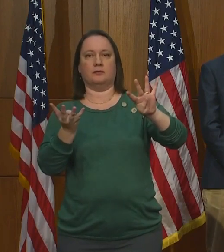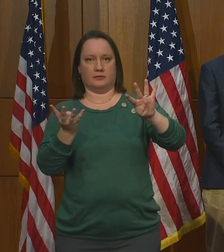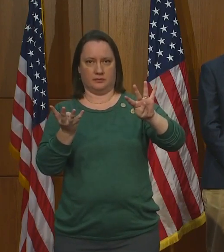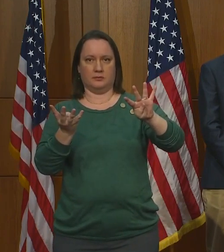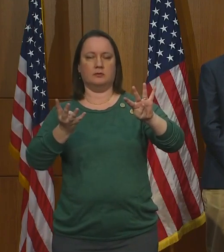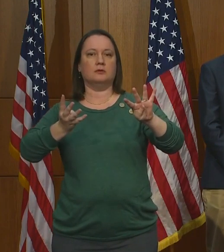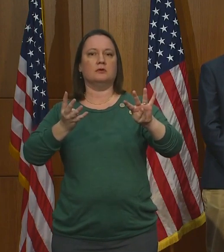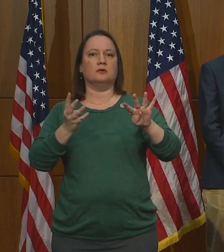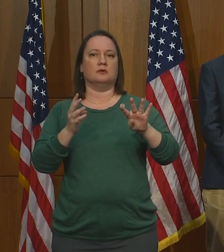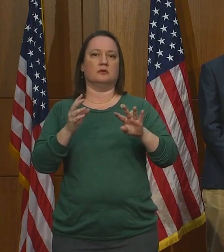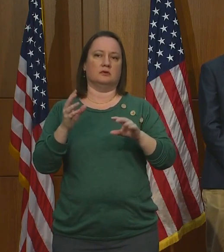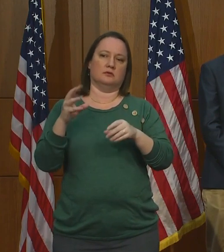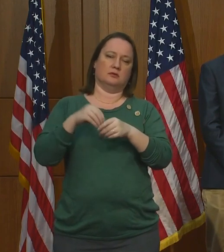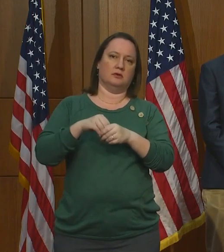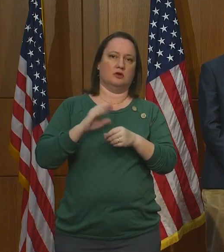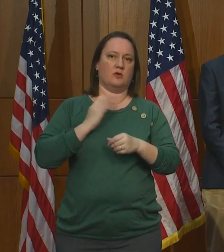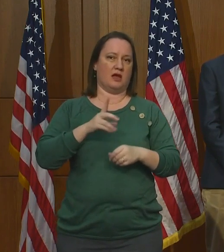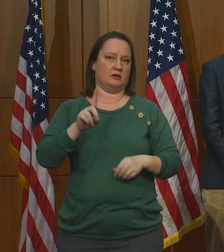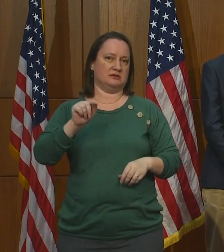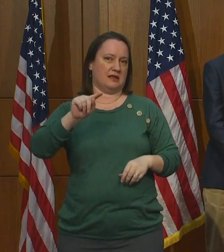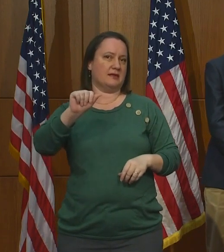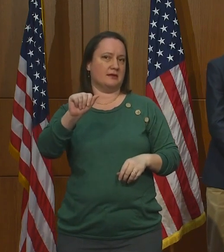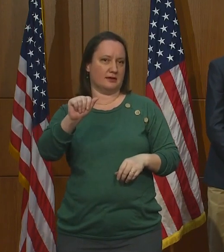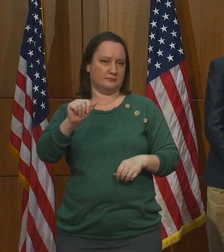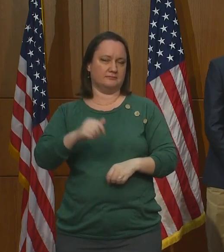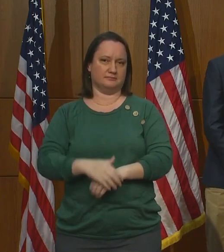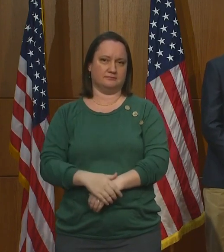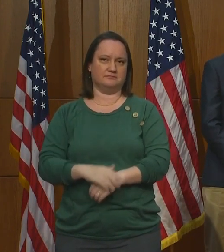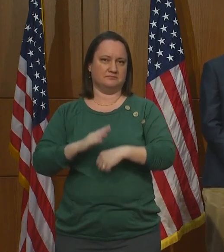BE THE RESULT OF THESE